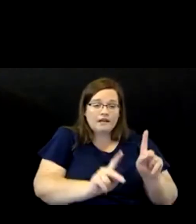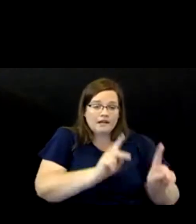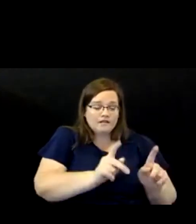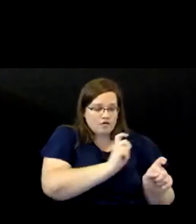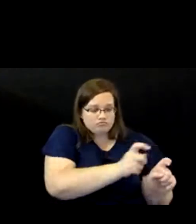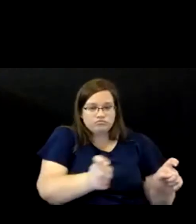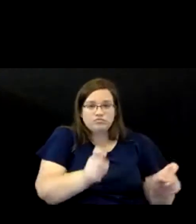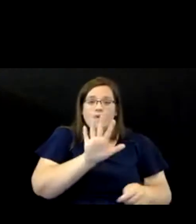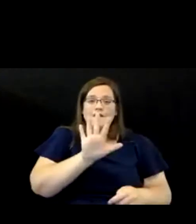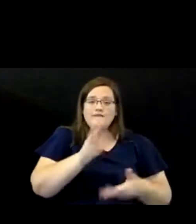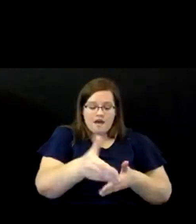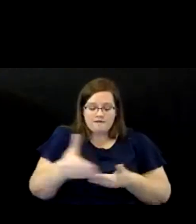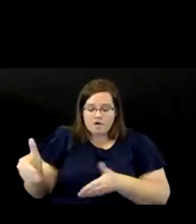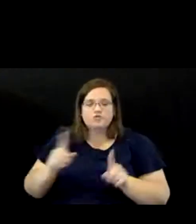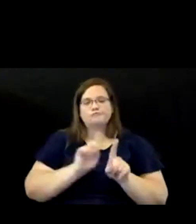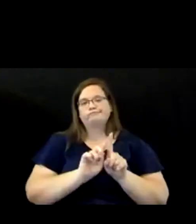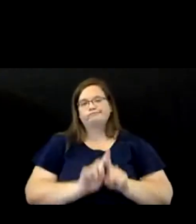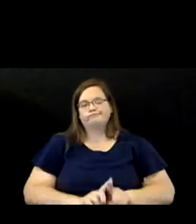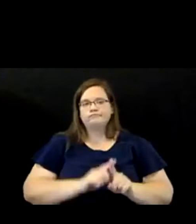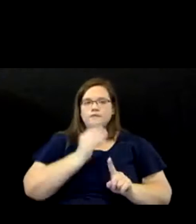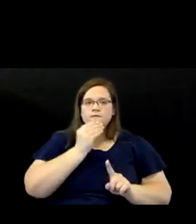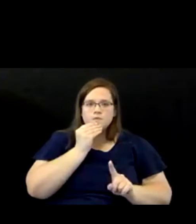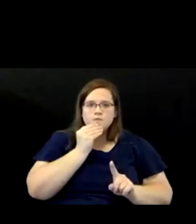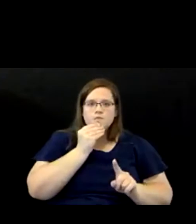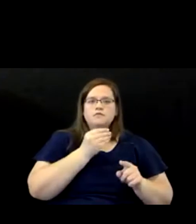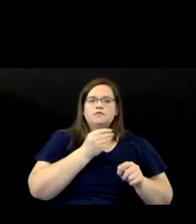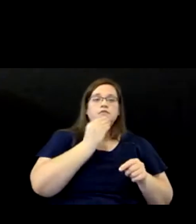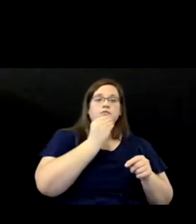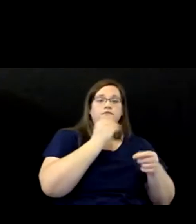boxes of a variety of food, purchased from a local food chain. Also